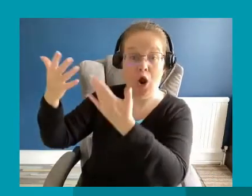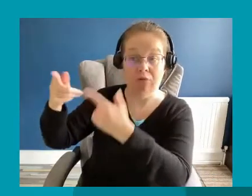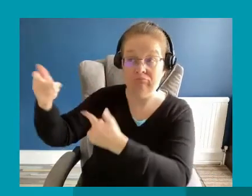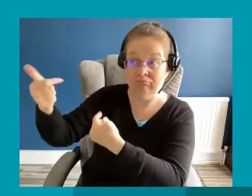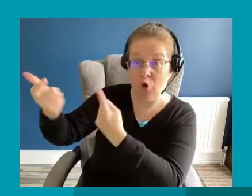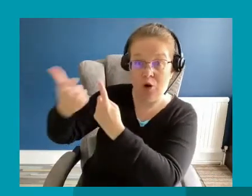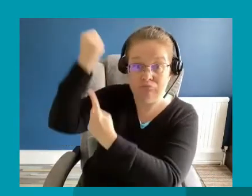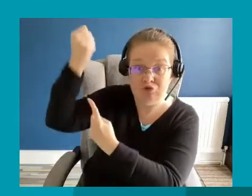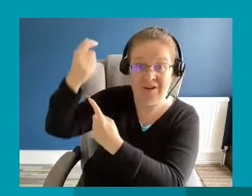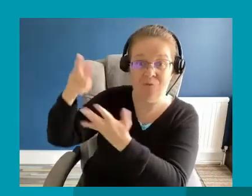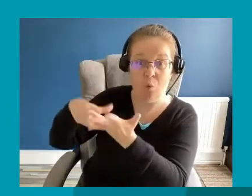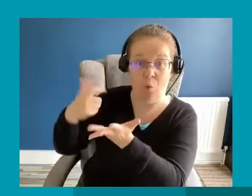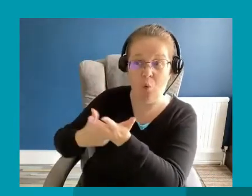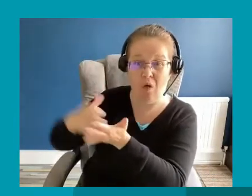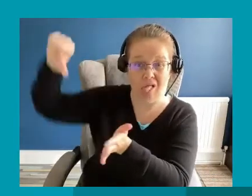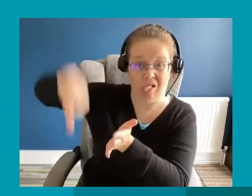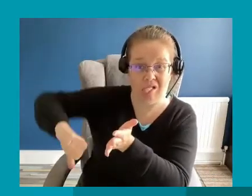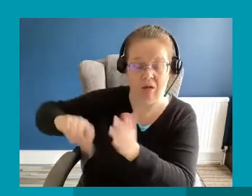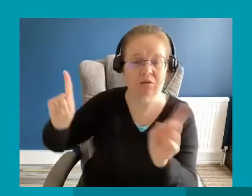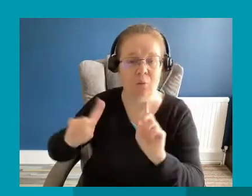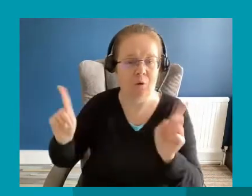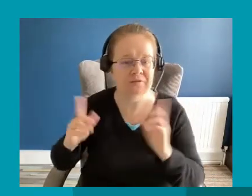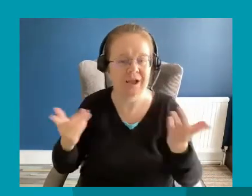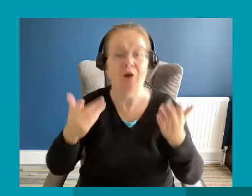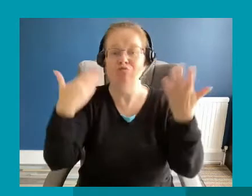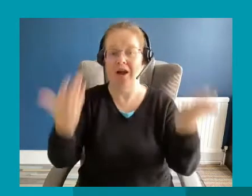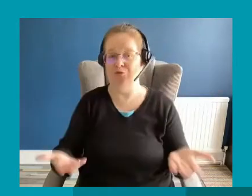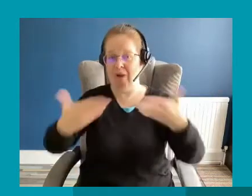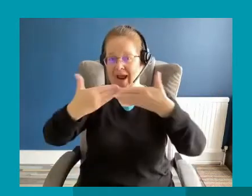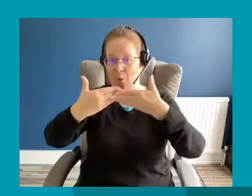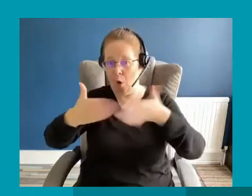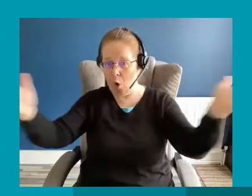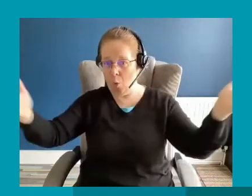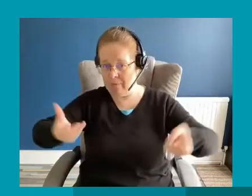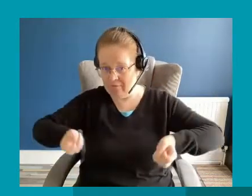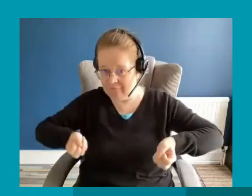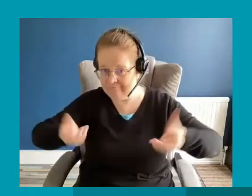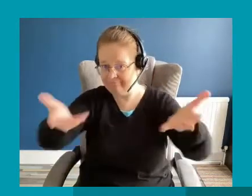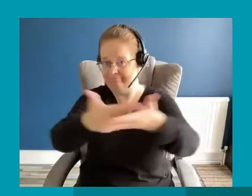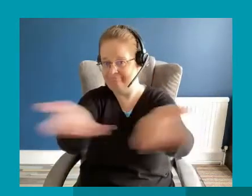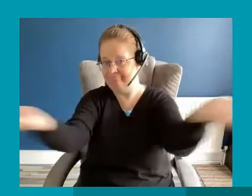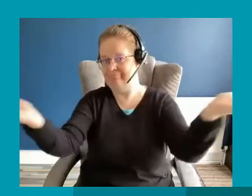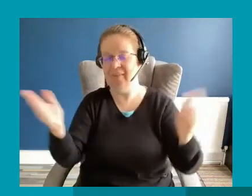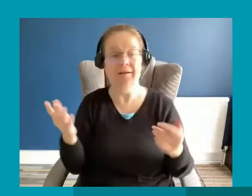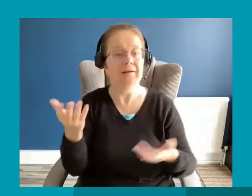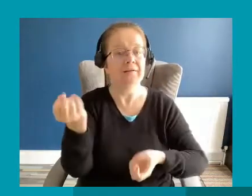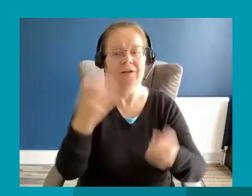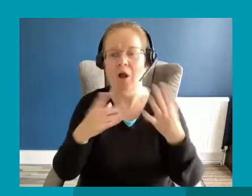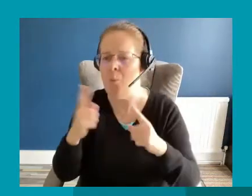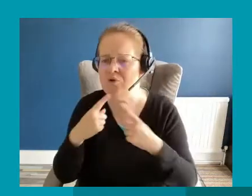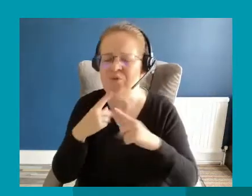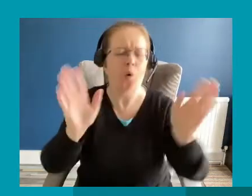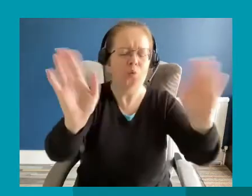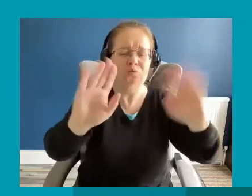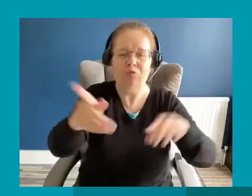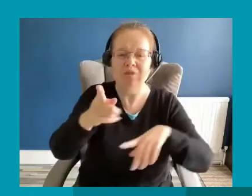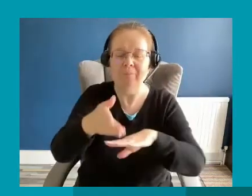So we're opening it up Toby Let's see what's everyone saying? But before we do that, do you want to share a little bit